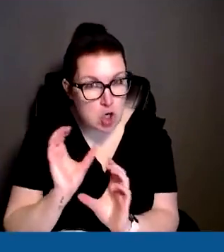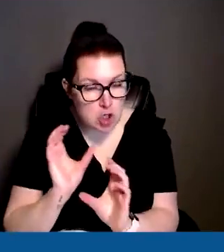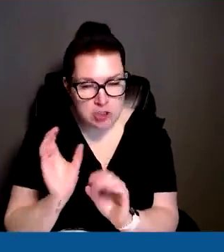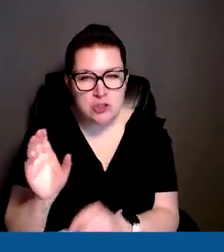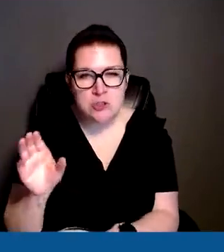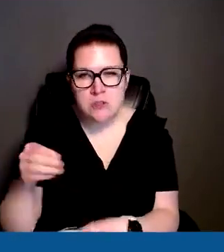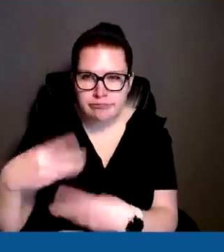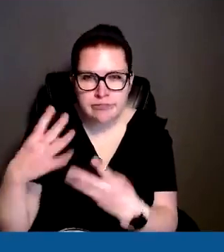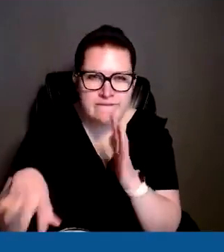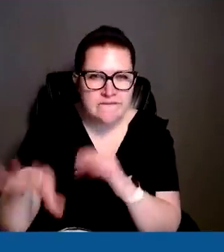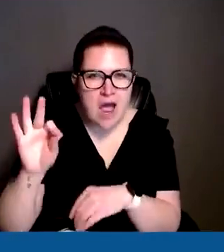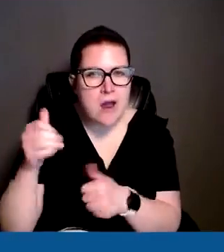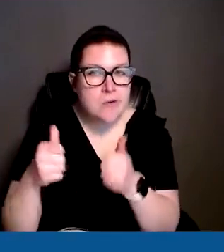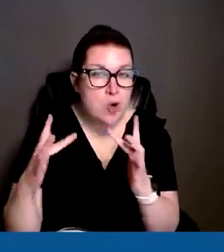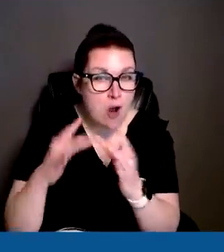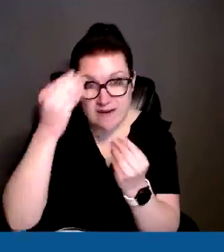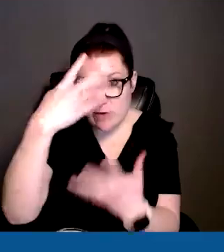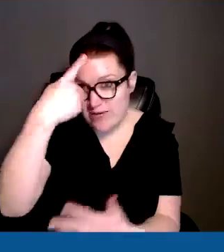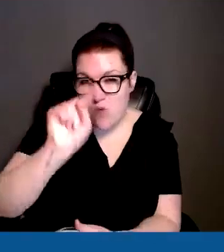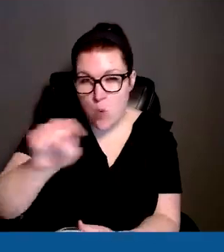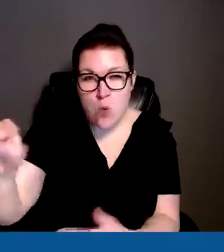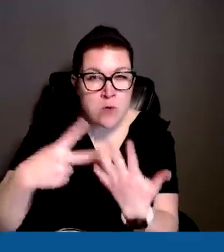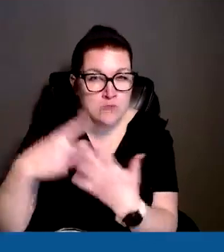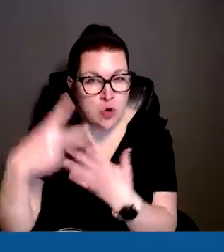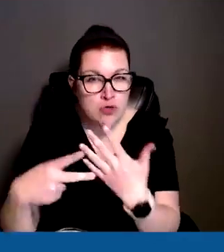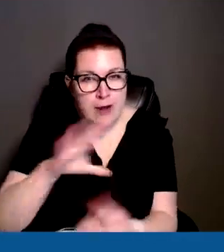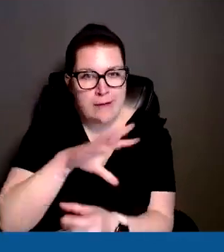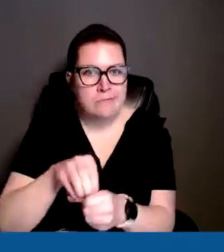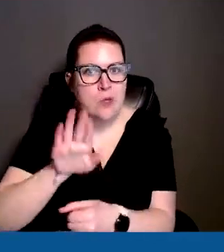the contact information for those programs in your state and local area.